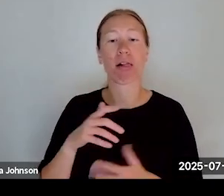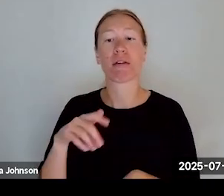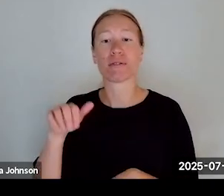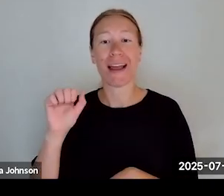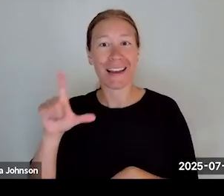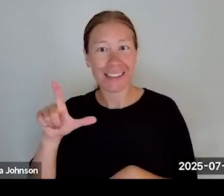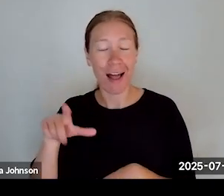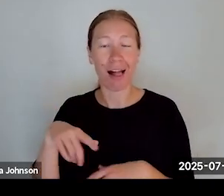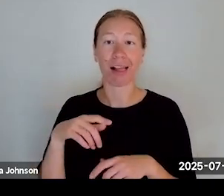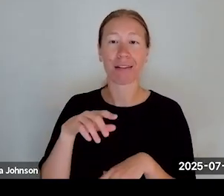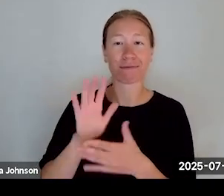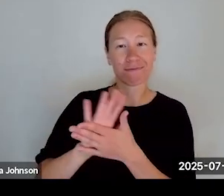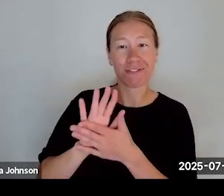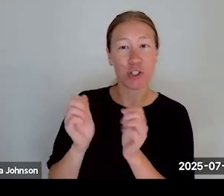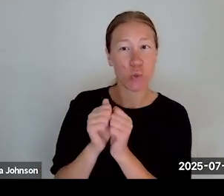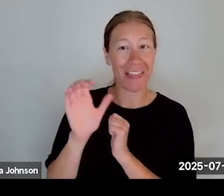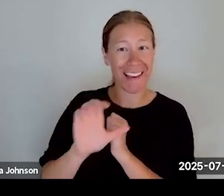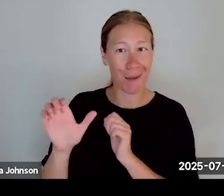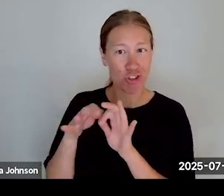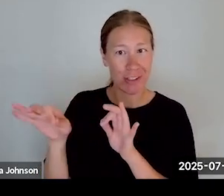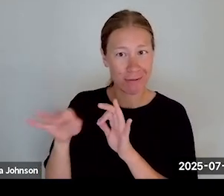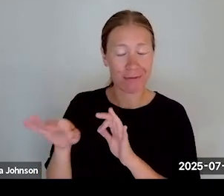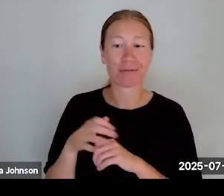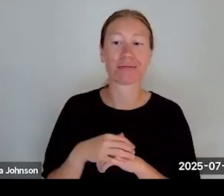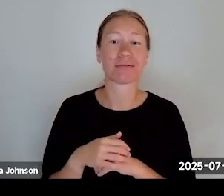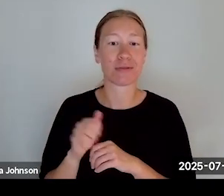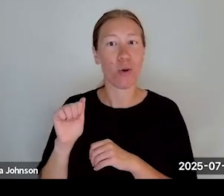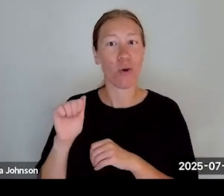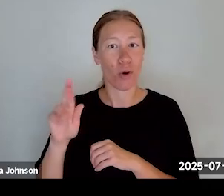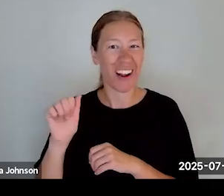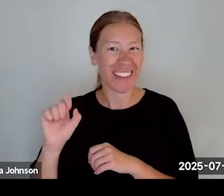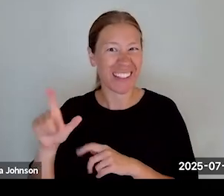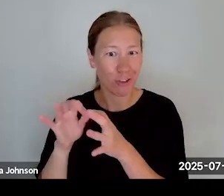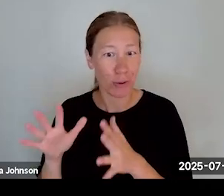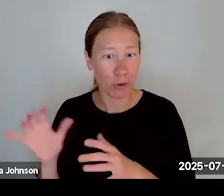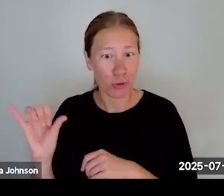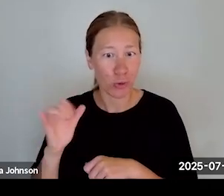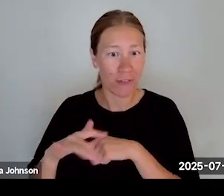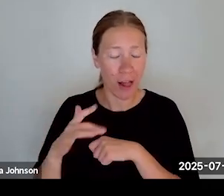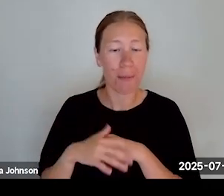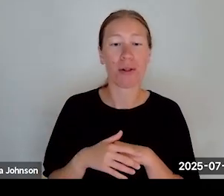There are also many assistive tech products, screen readers, and speech-to-text software programs.